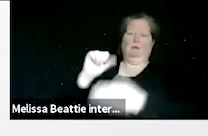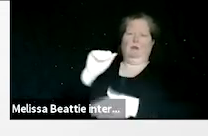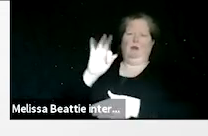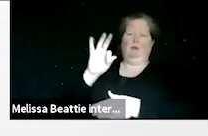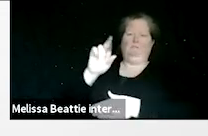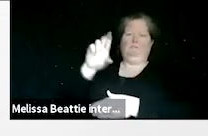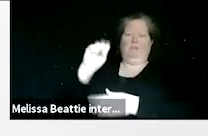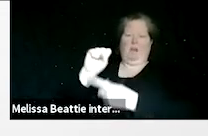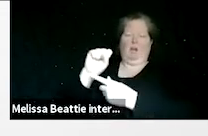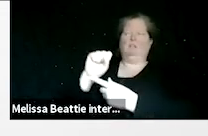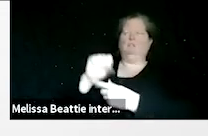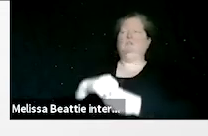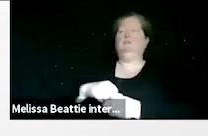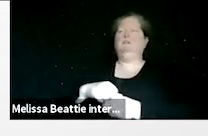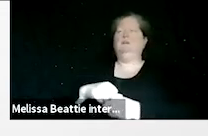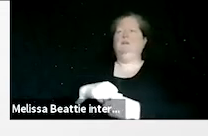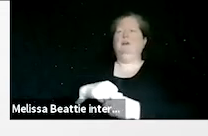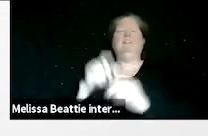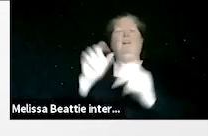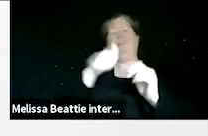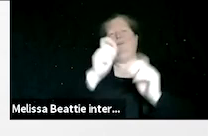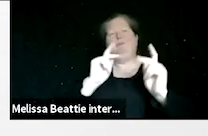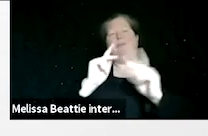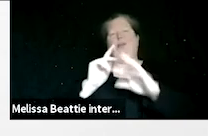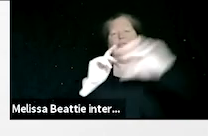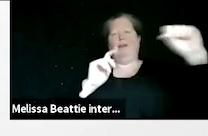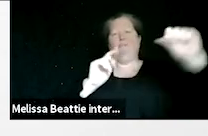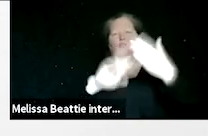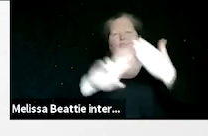who are who have left the university that I talked to on a regular basis.